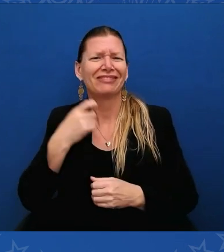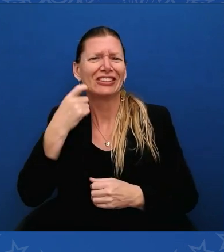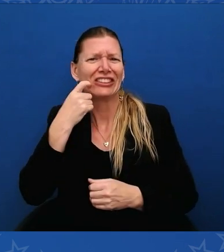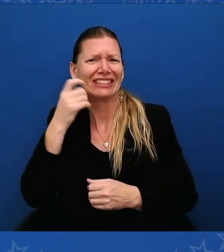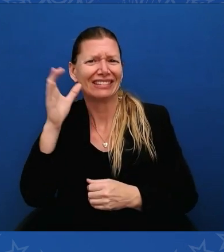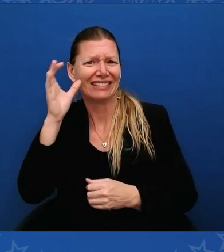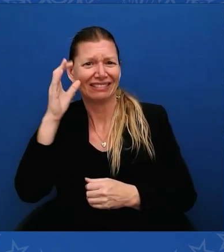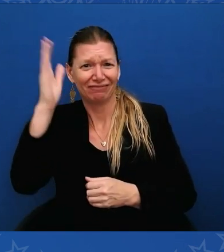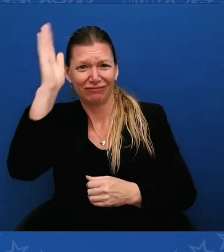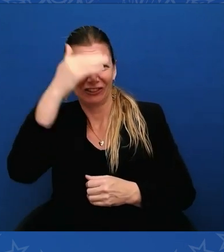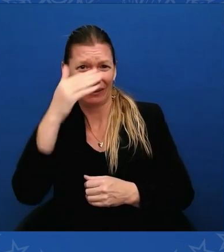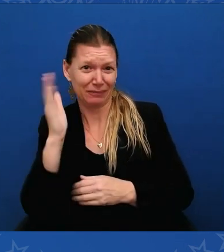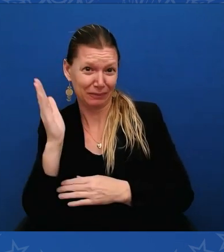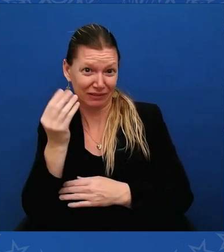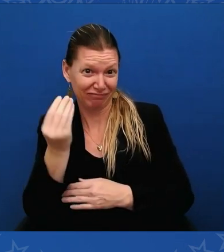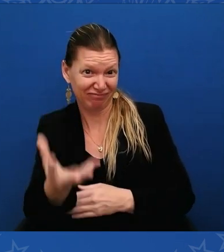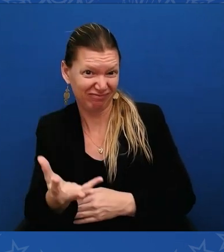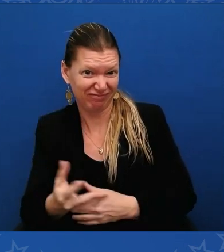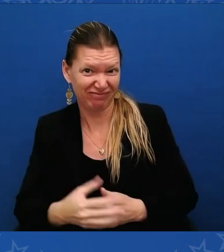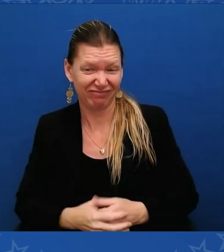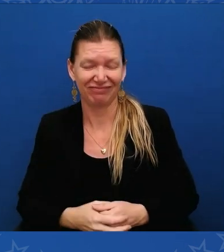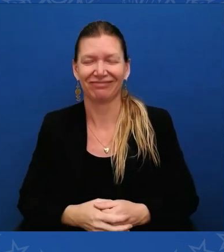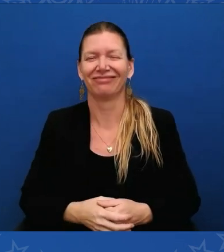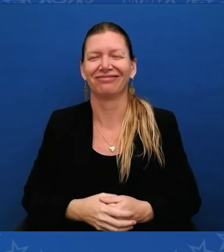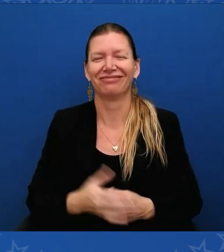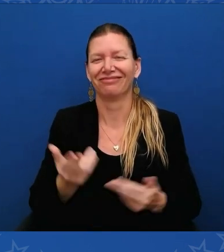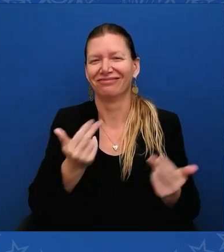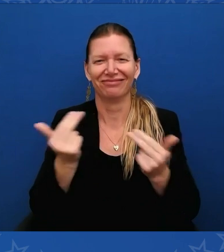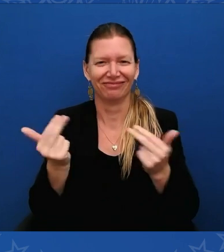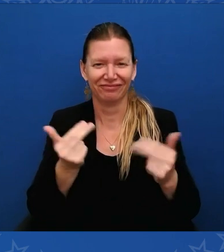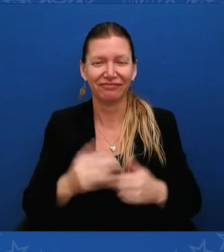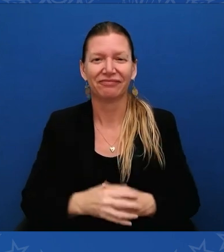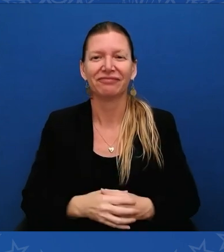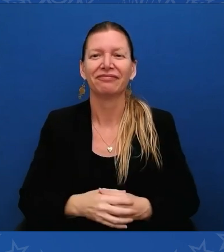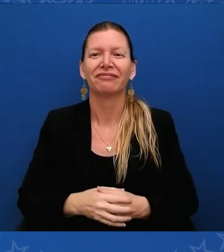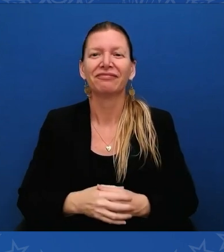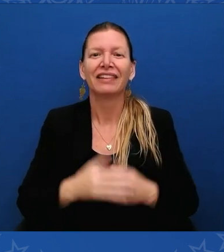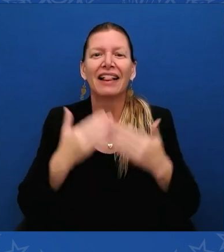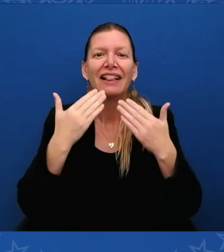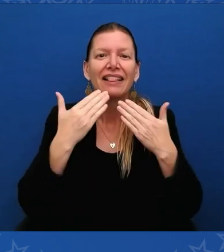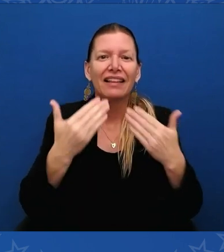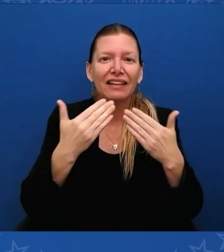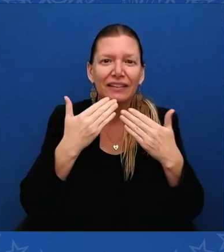And thank you to everyone at the Congressional Hispanic Caucus Institute for inspiring